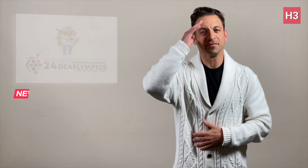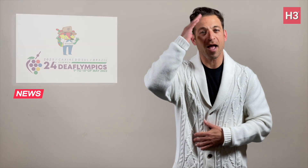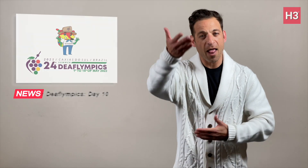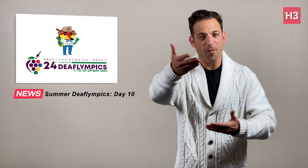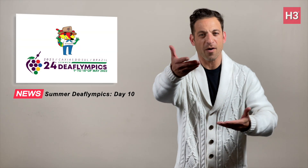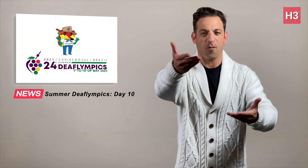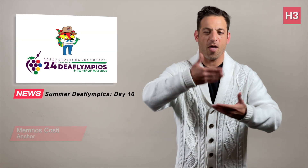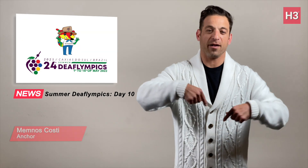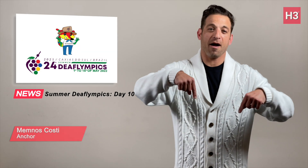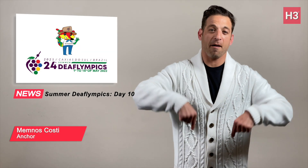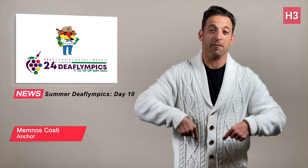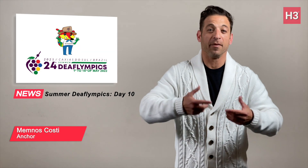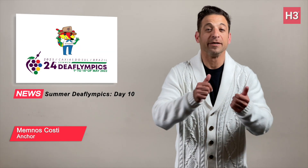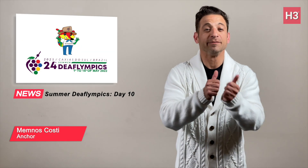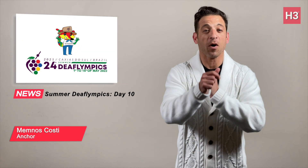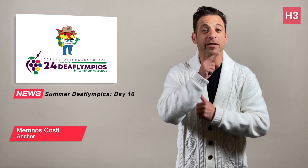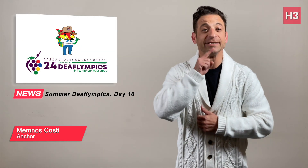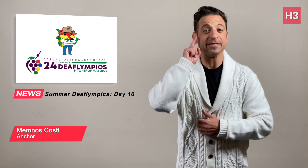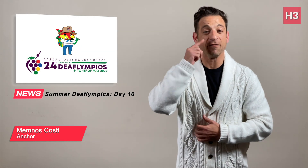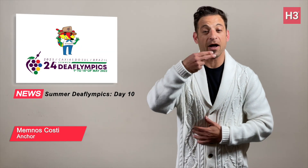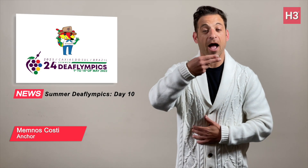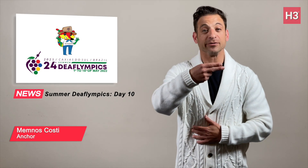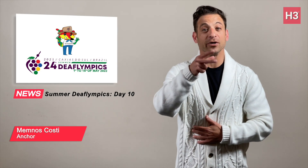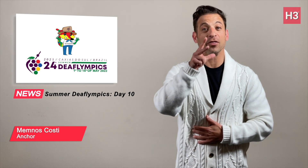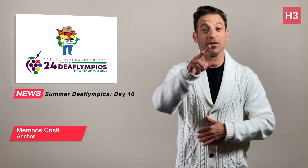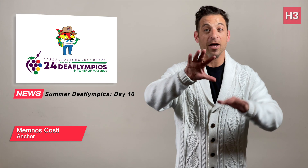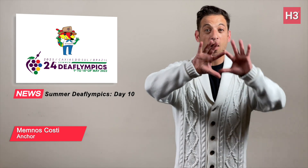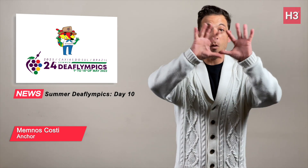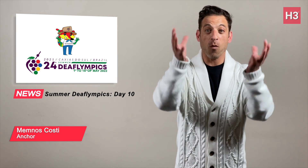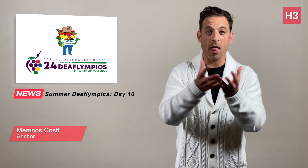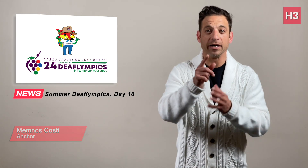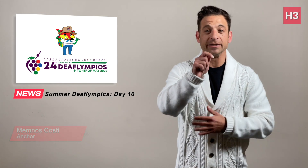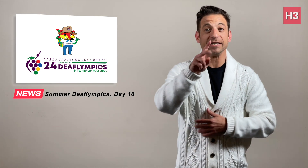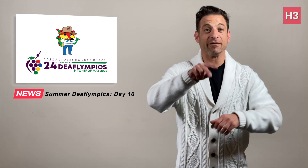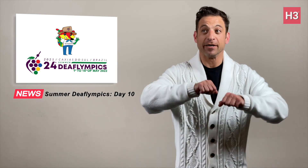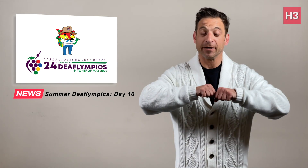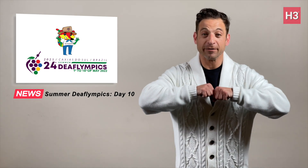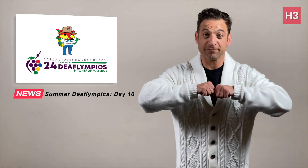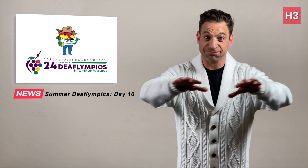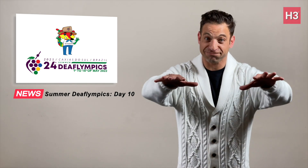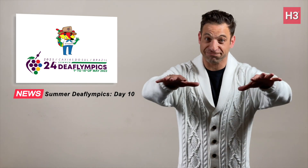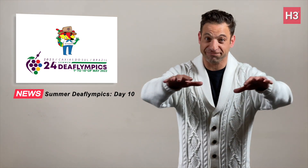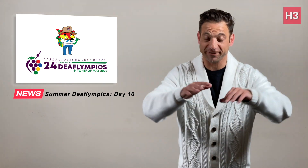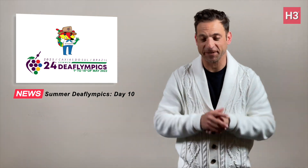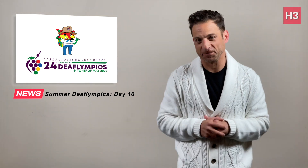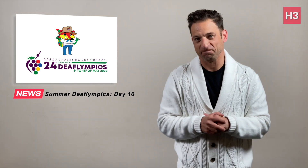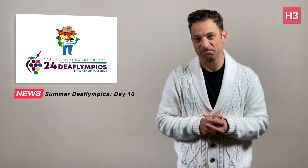Welcome to SportsDeaf at H3 World TV.